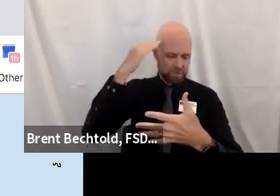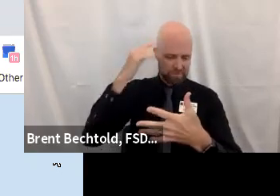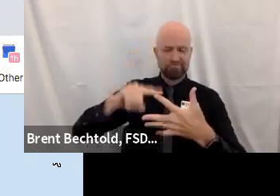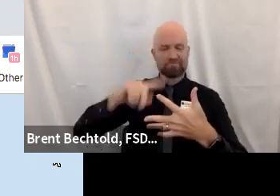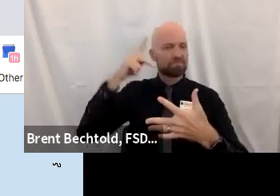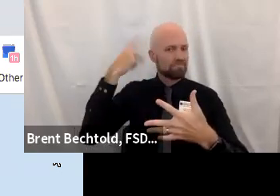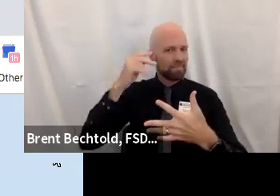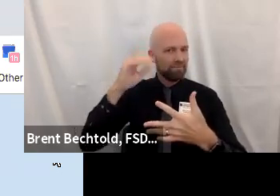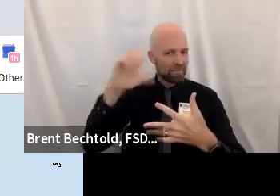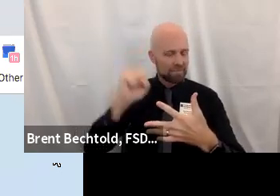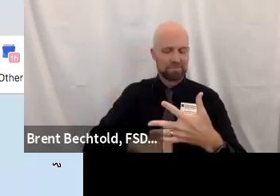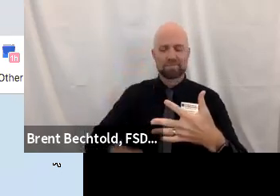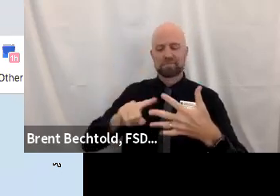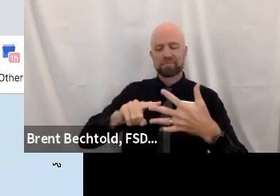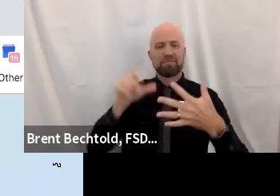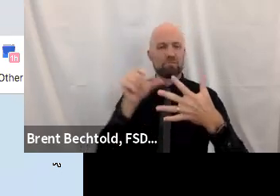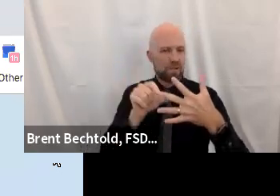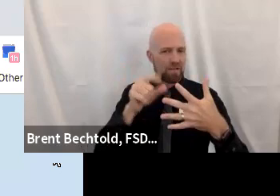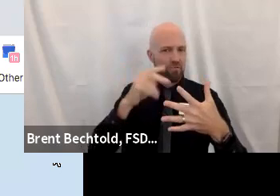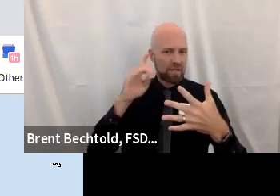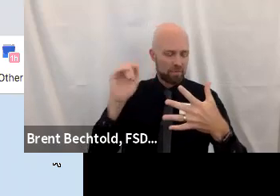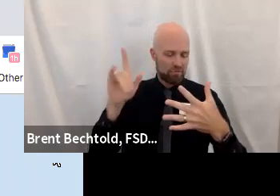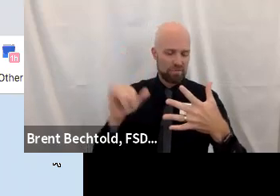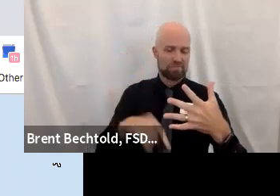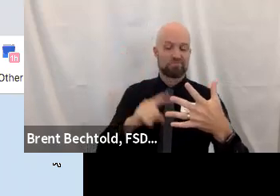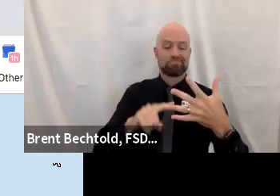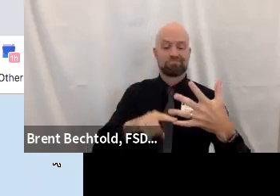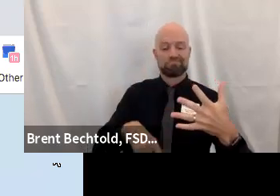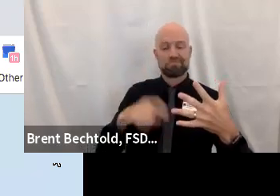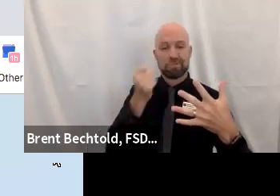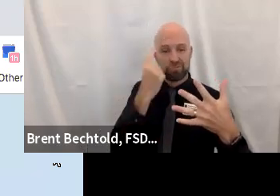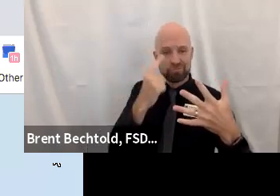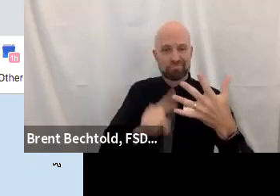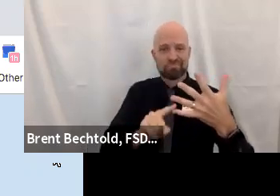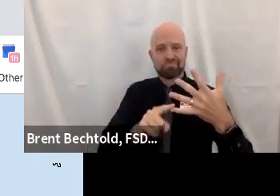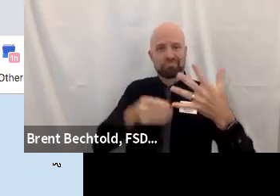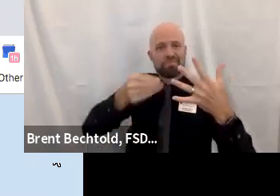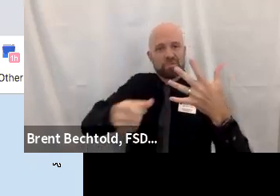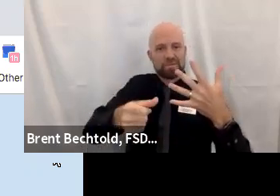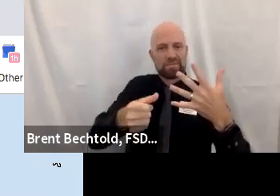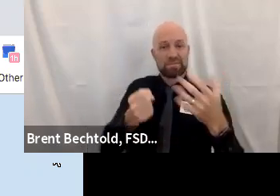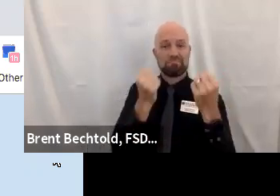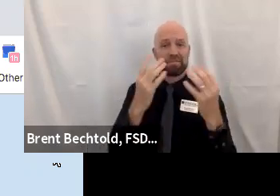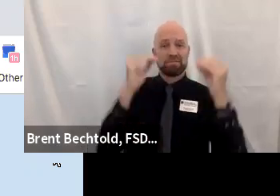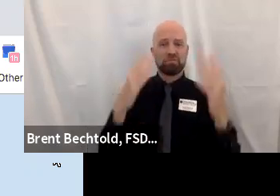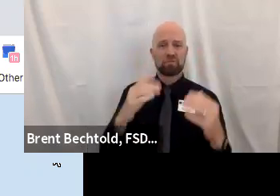Phonemic awareness, phonics, vocabulary, comprehension and fluency.